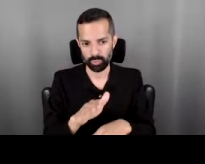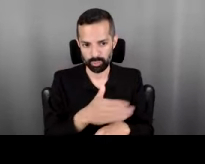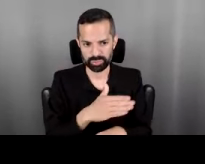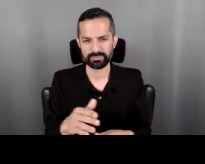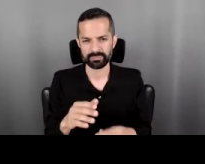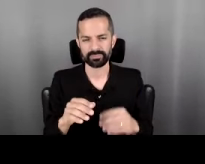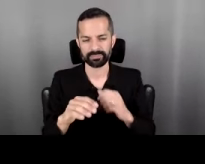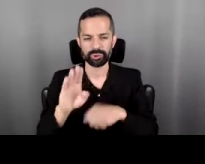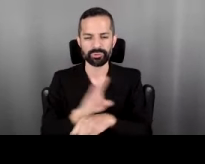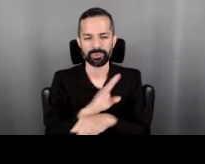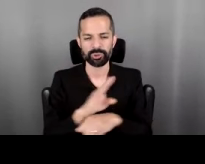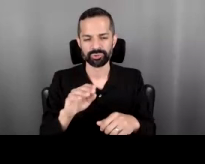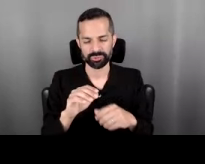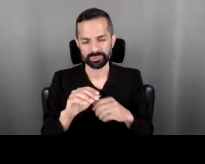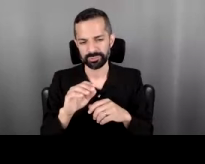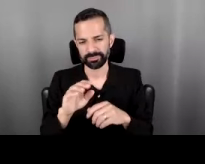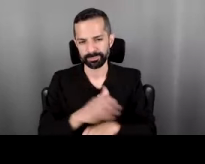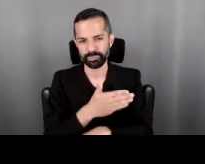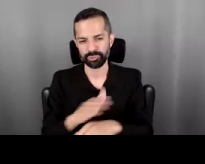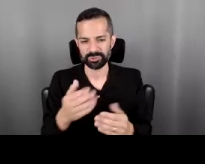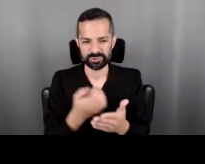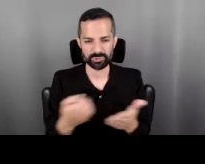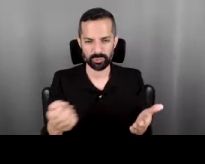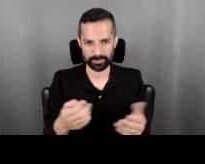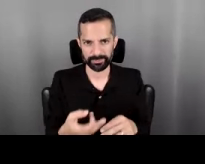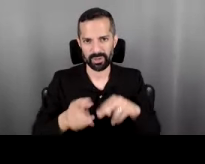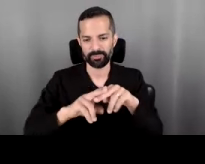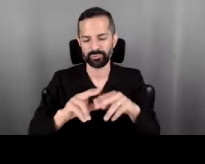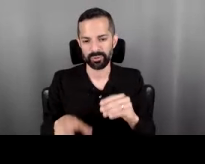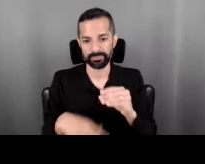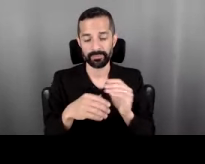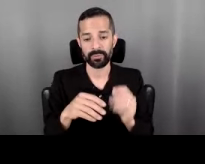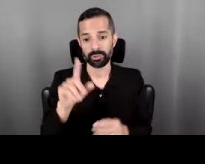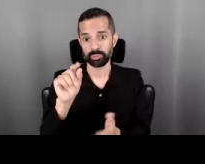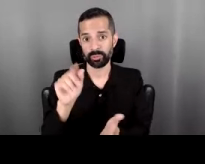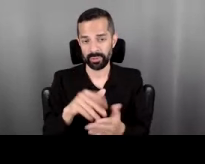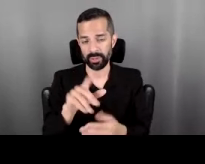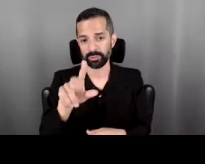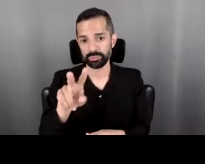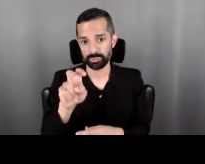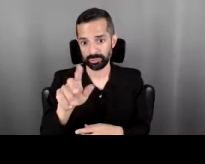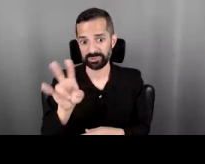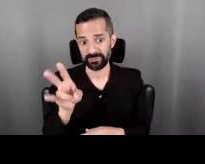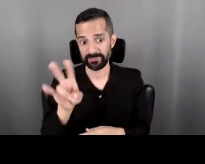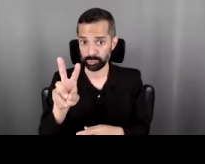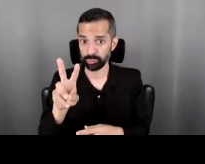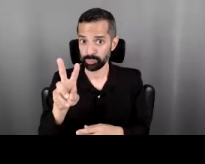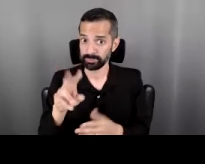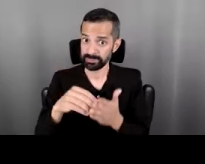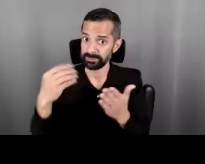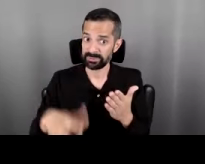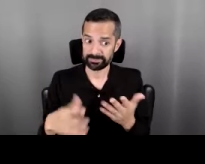Higher price tag in this case at about $20,272 and a bullet summary.